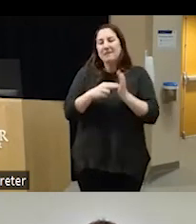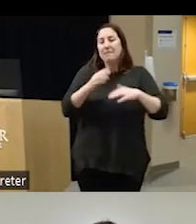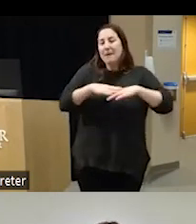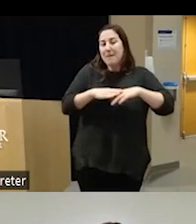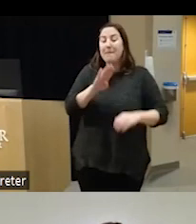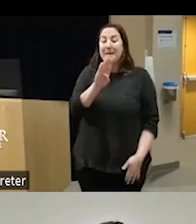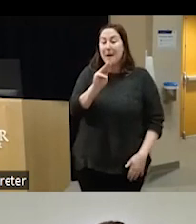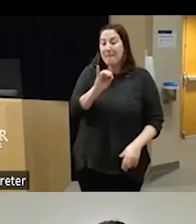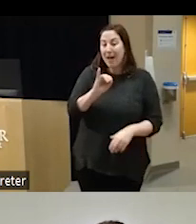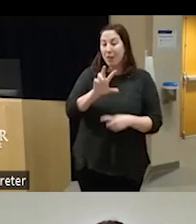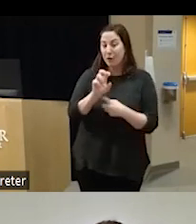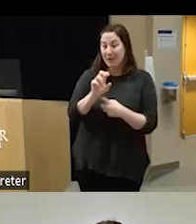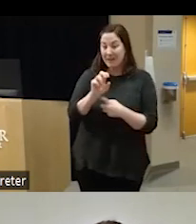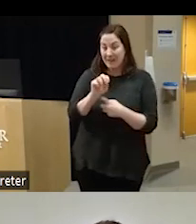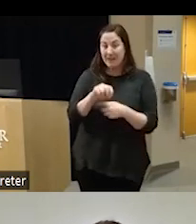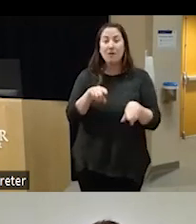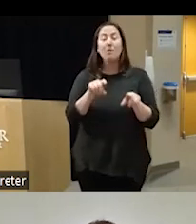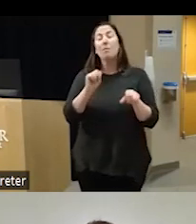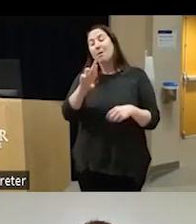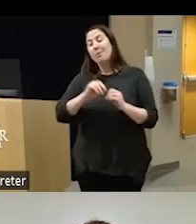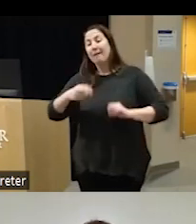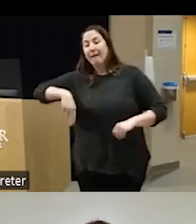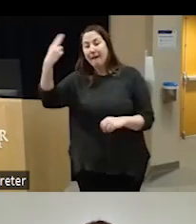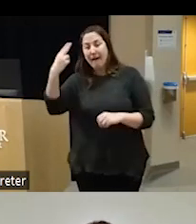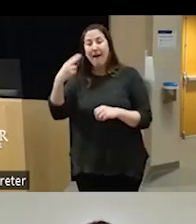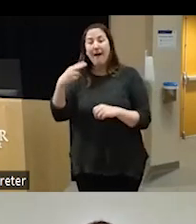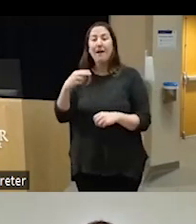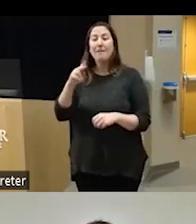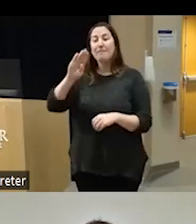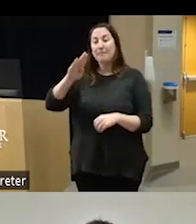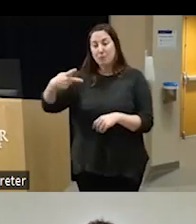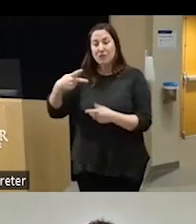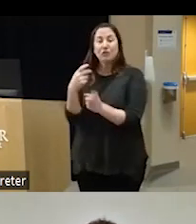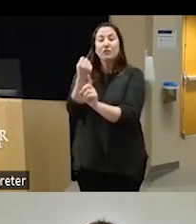it's elevated blood pressure, not 140 over 90, which is full blown